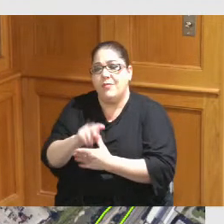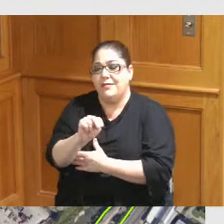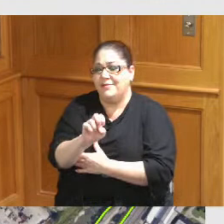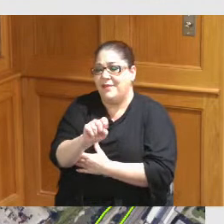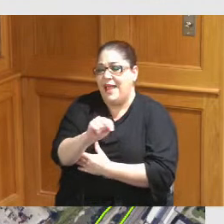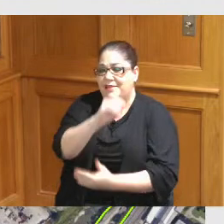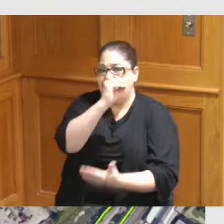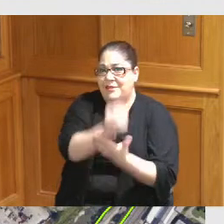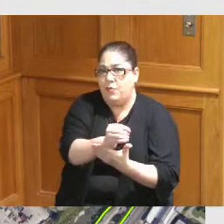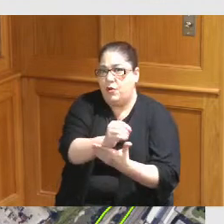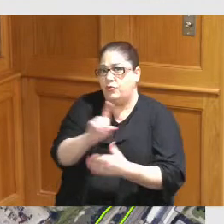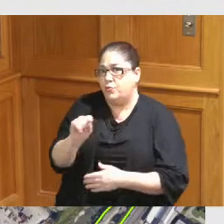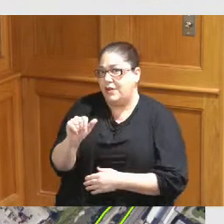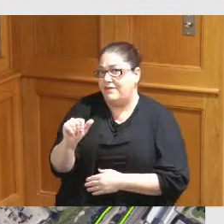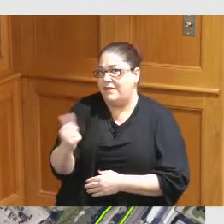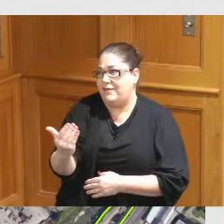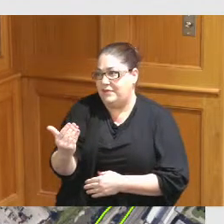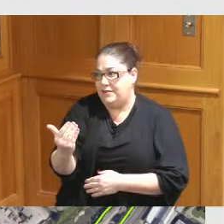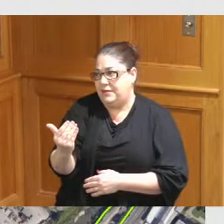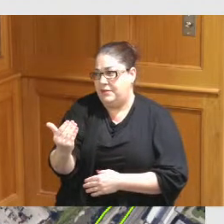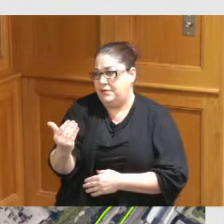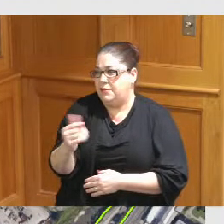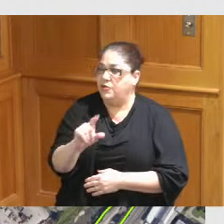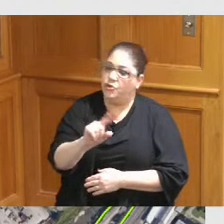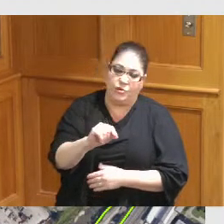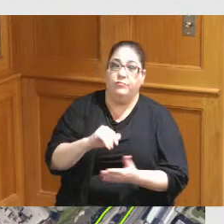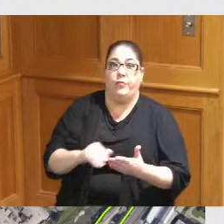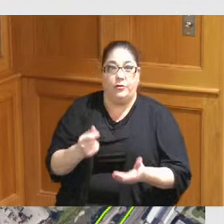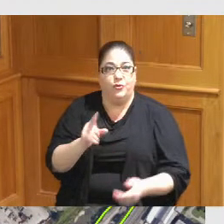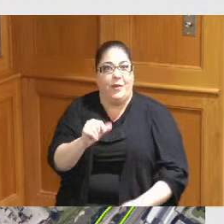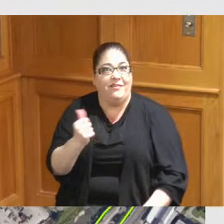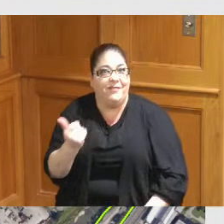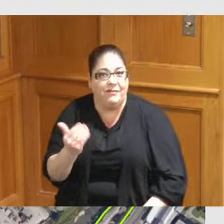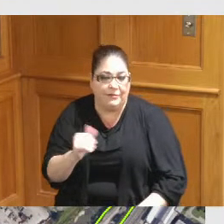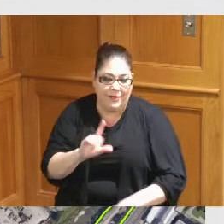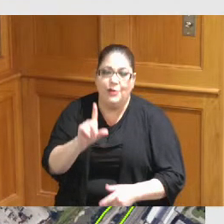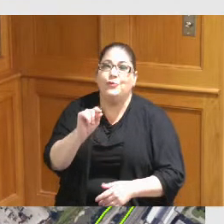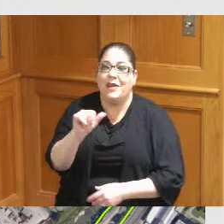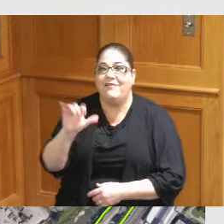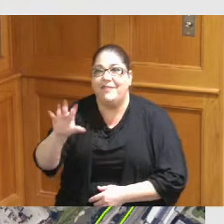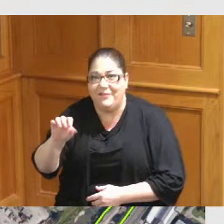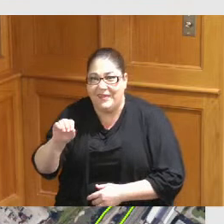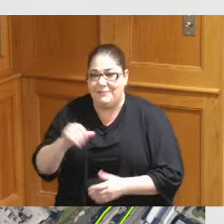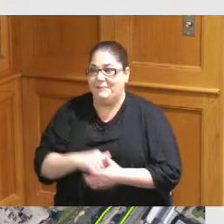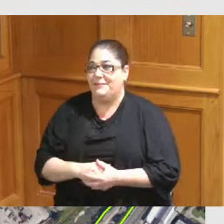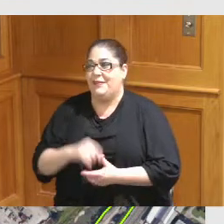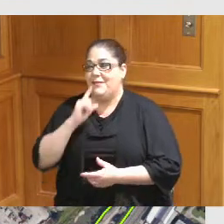we offer our customer solutions that help prevent greenhouse gas emissions and improve energy and